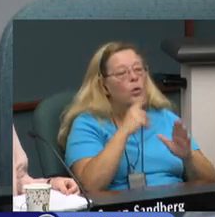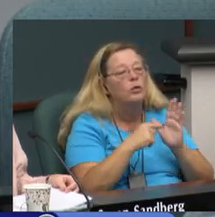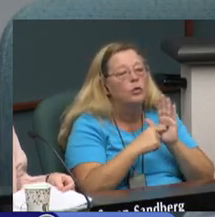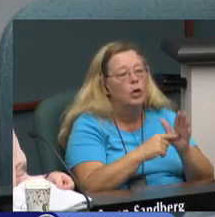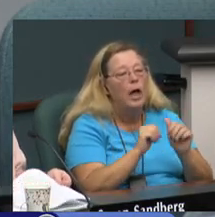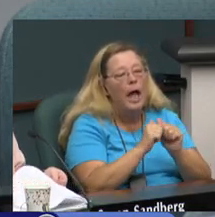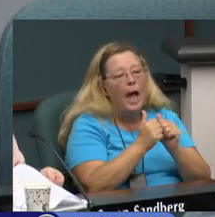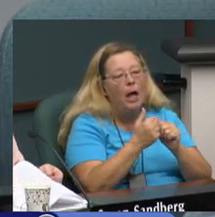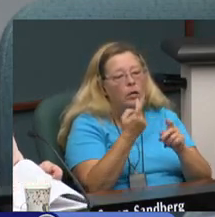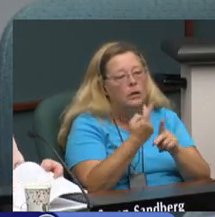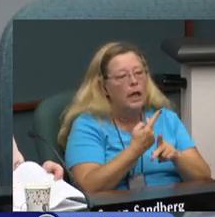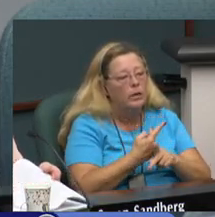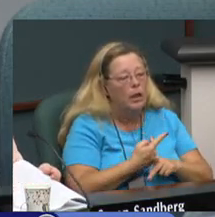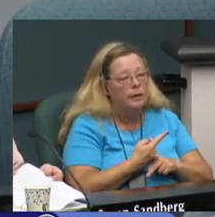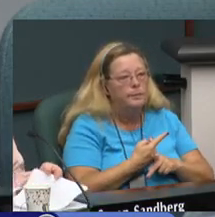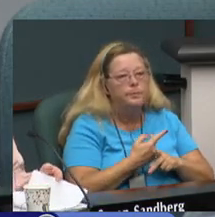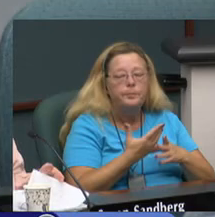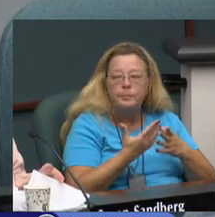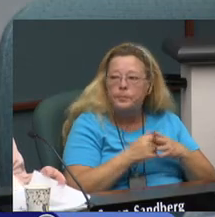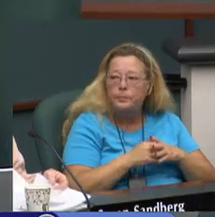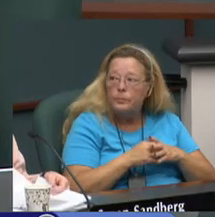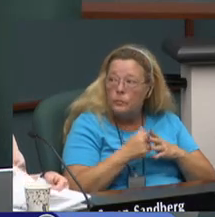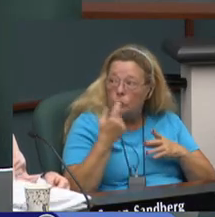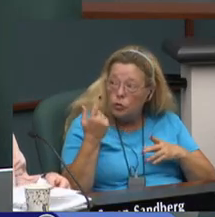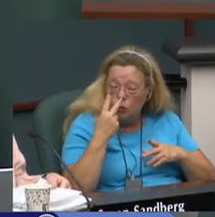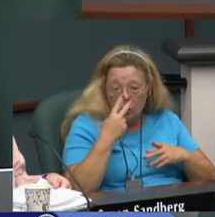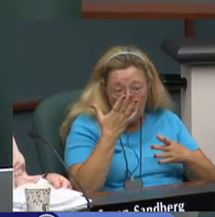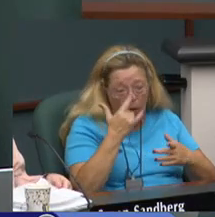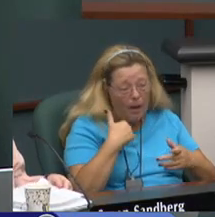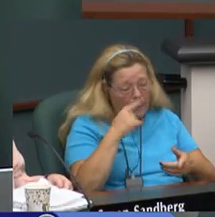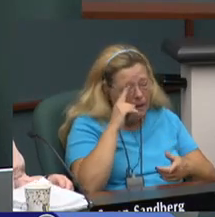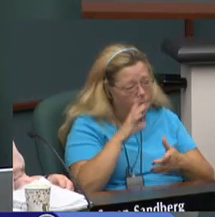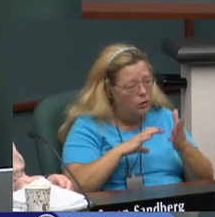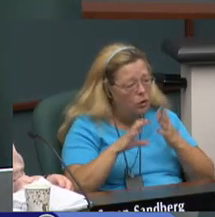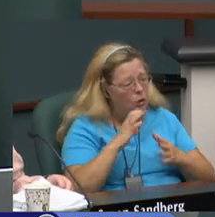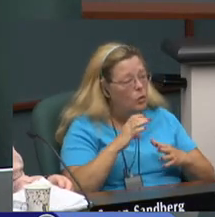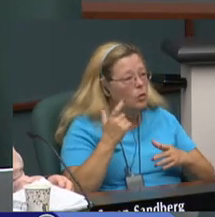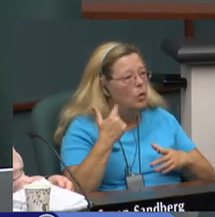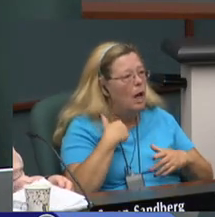calculated do you see why I'm confused by it because I'm thinking okay so is it